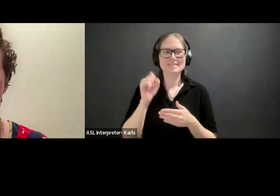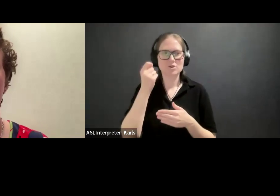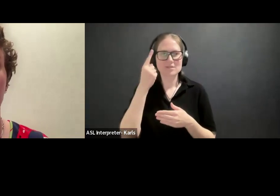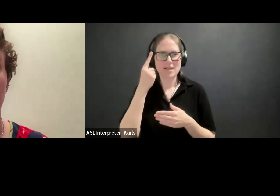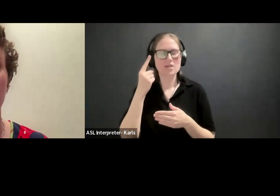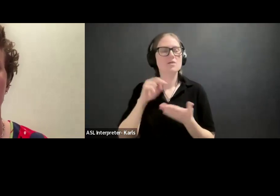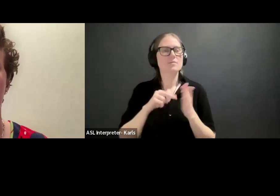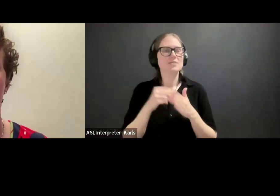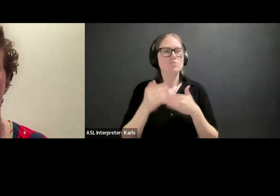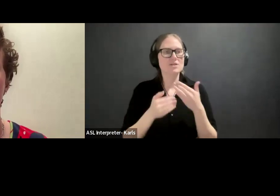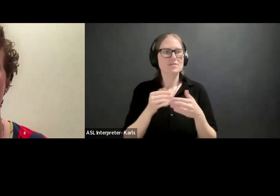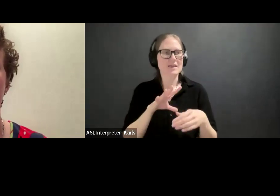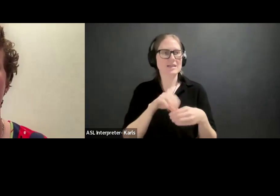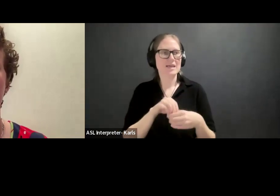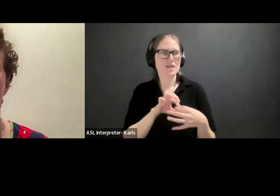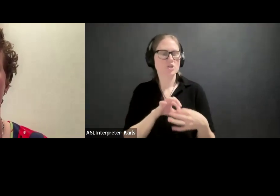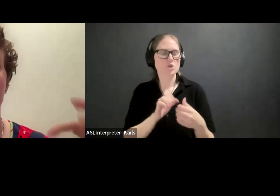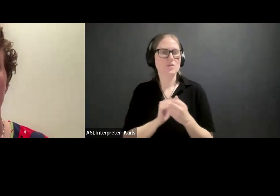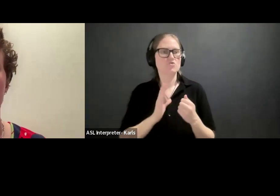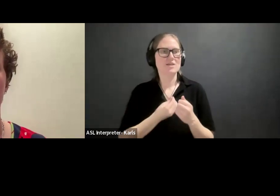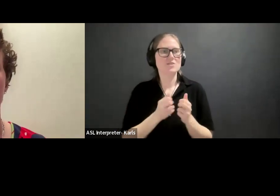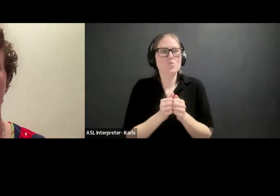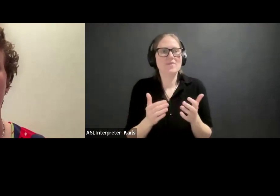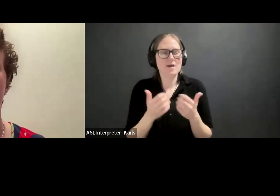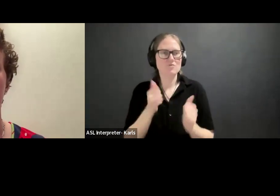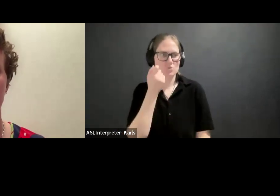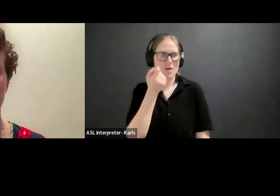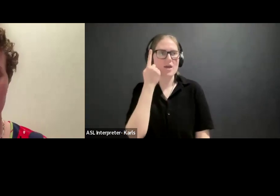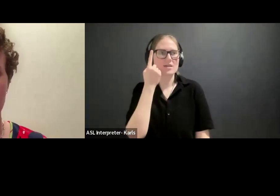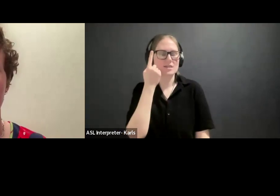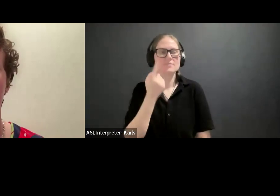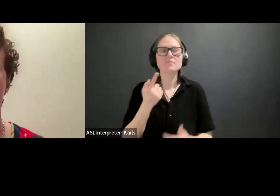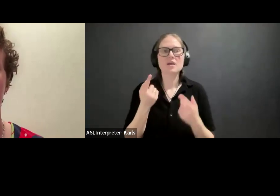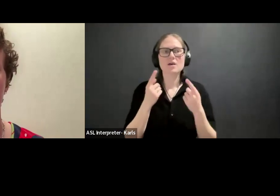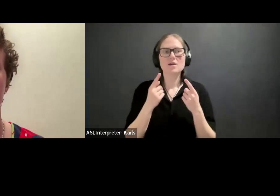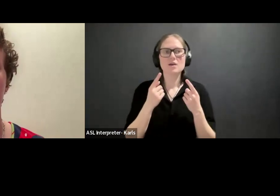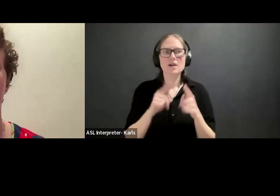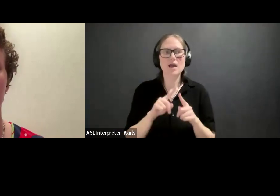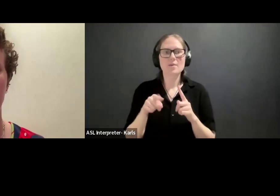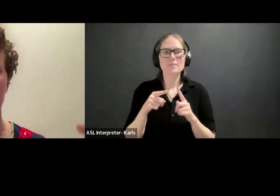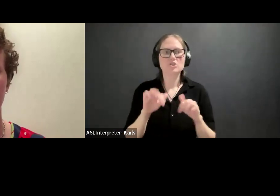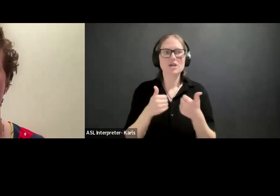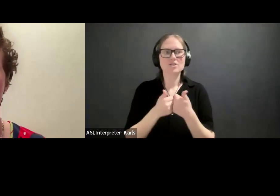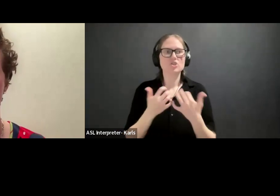Without trying to comprehend it, um, it occurs when trans artists challenges cis audiences to imagine the possibilities of transness.